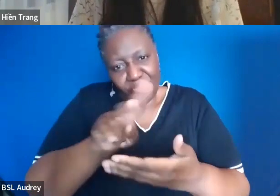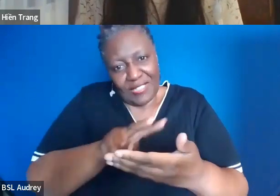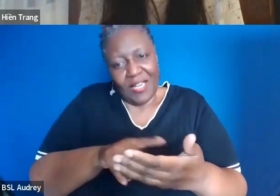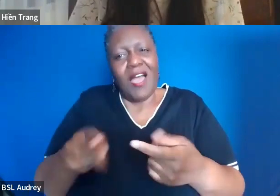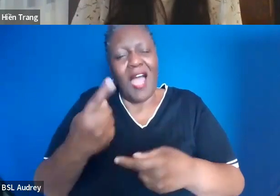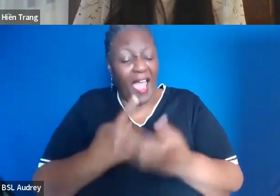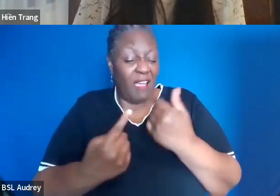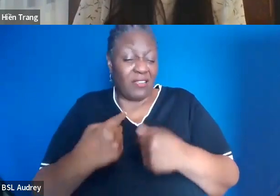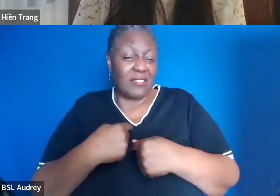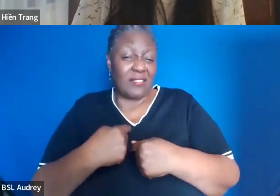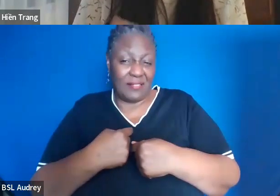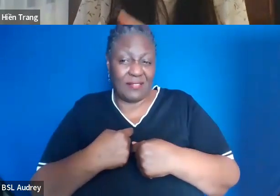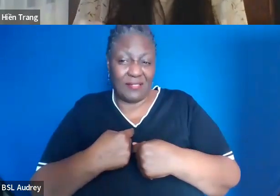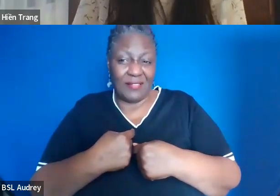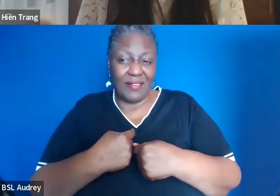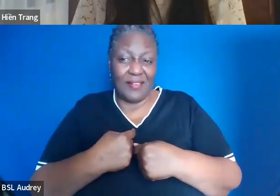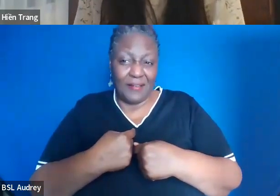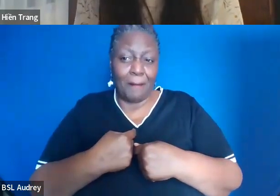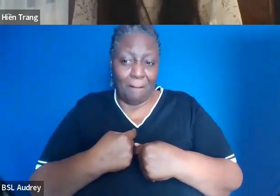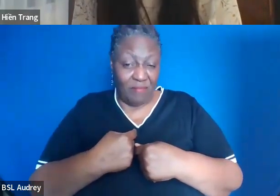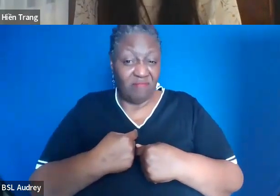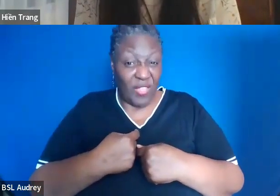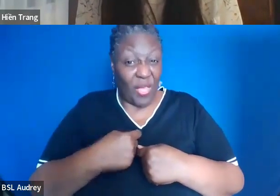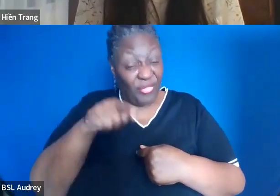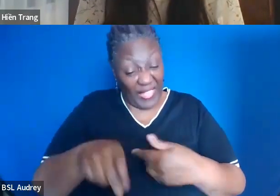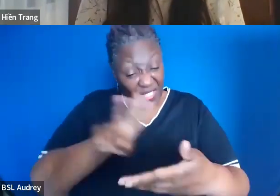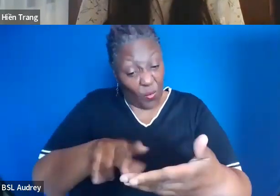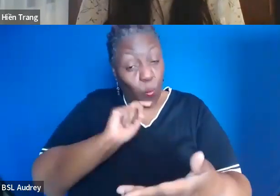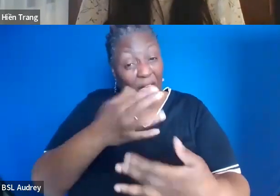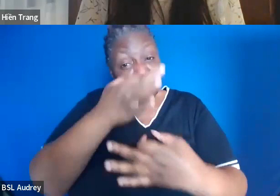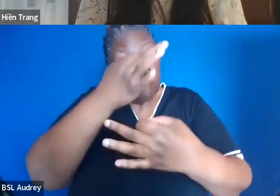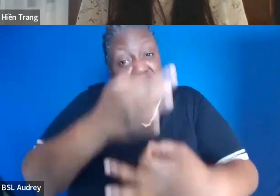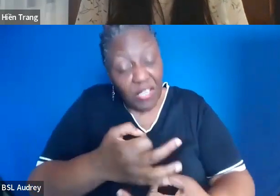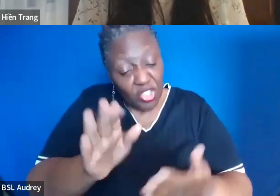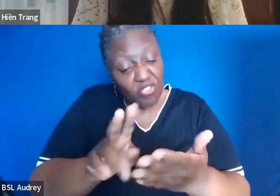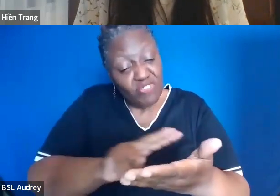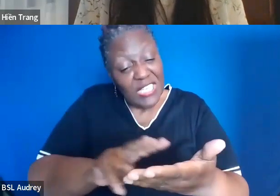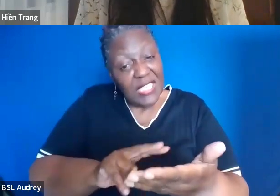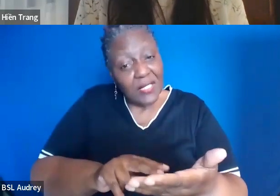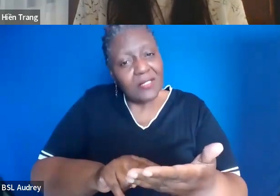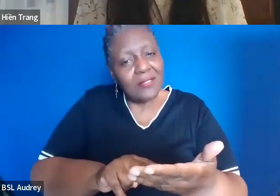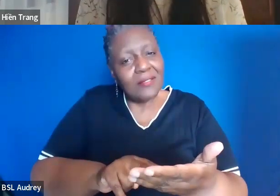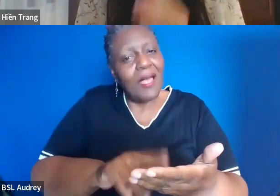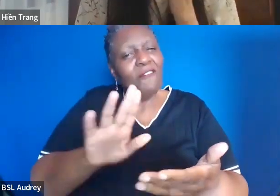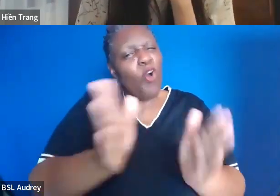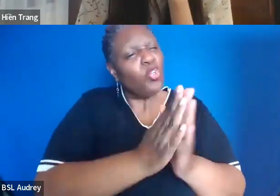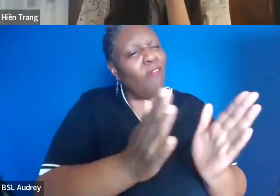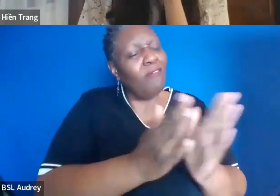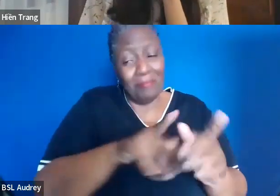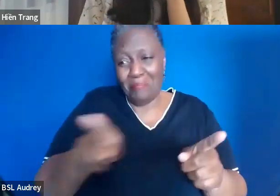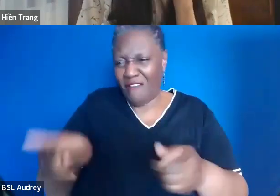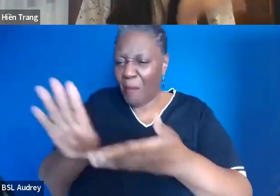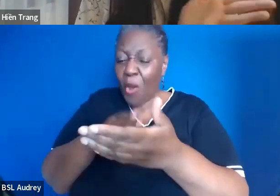myself if this if this attract readers that with poetry I don't have that feelings I just write